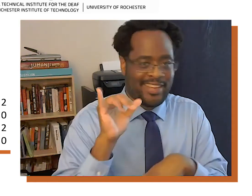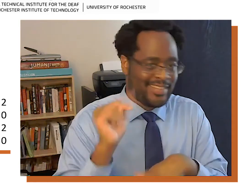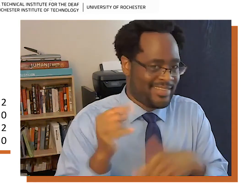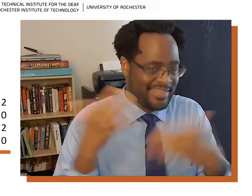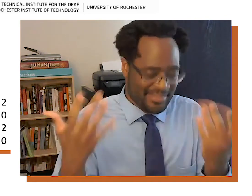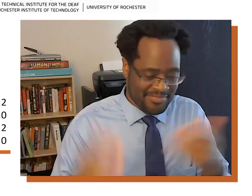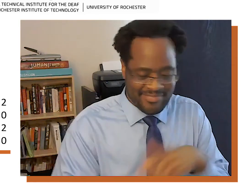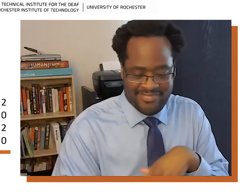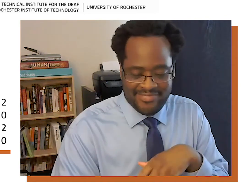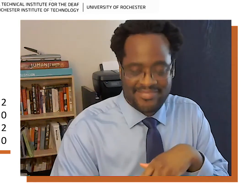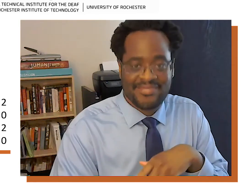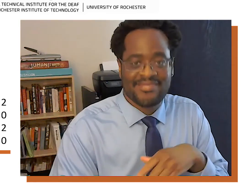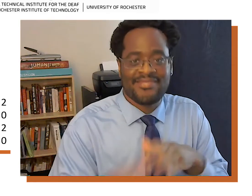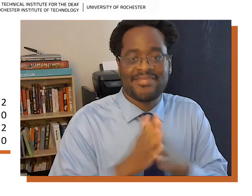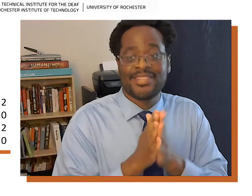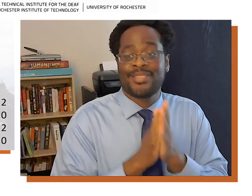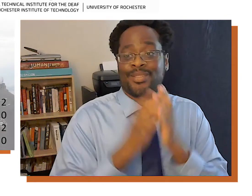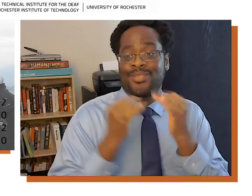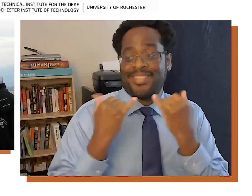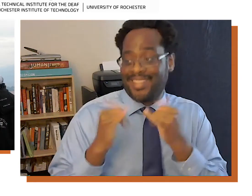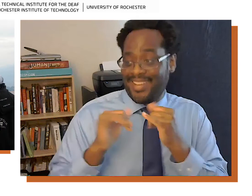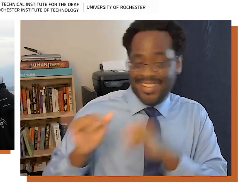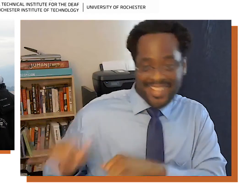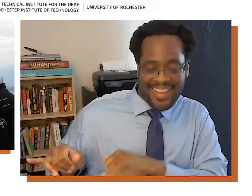Until now, we were both working at RIT still...